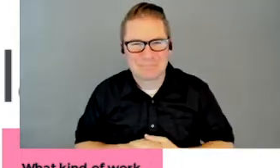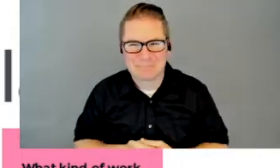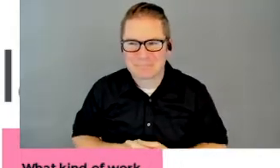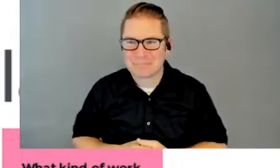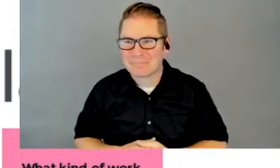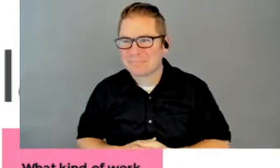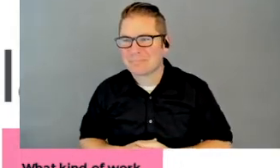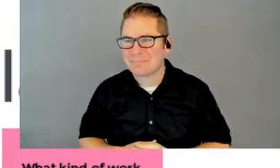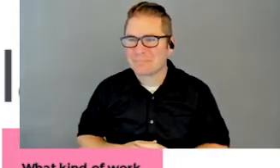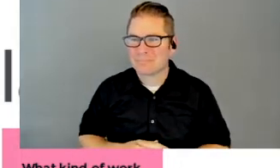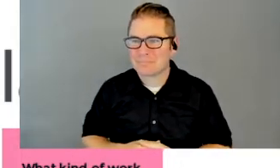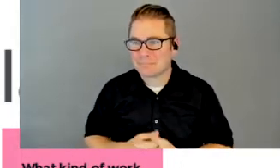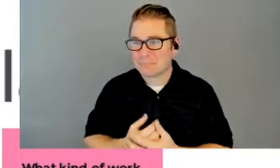maybe that's in the syllabus.